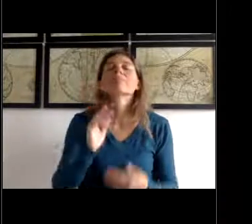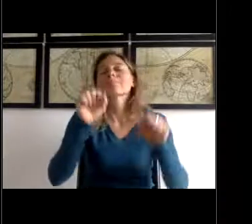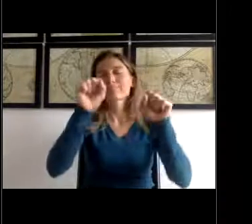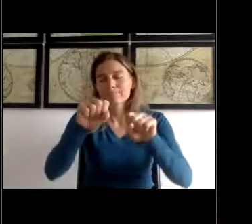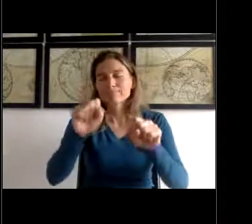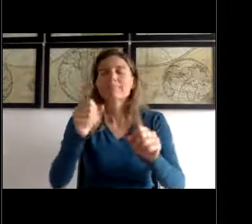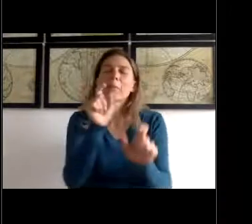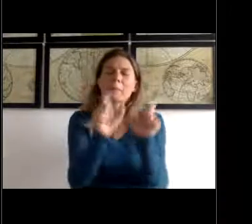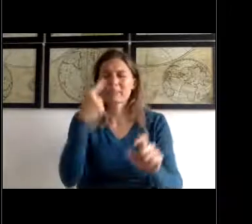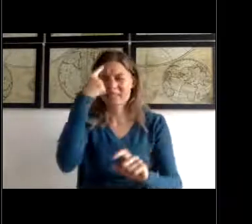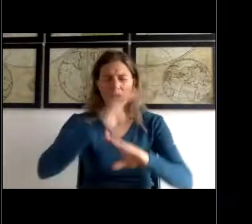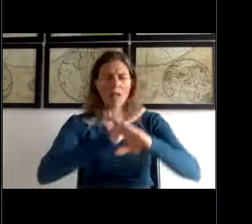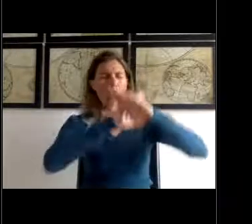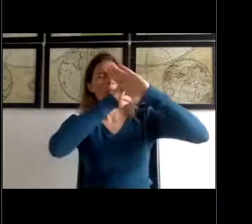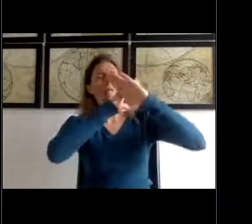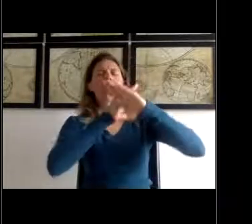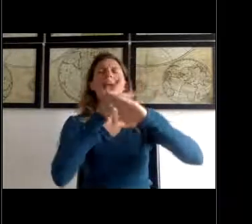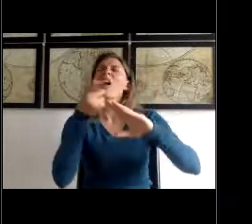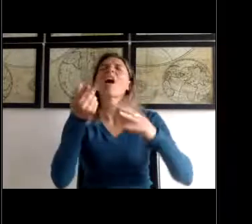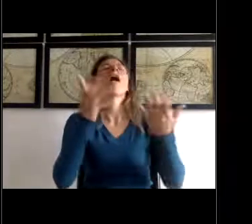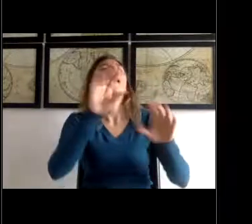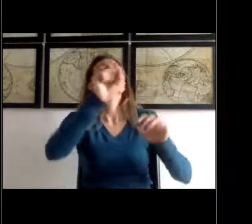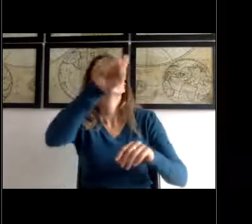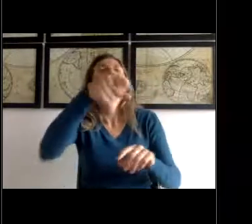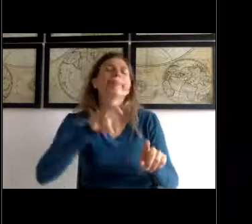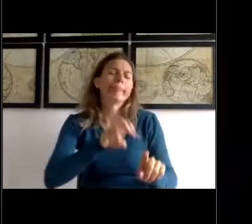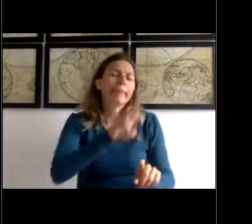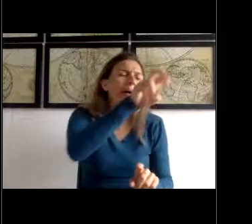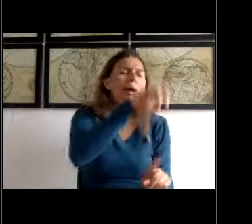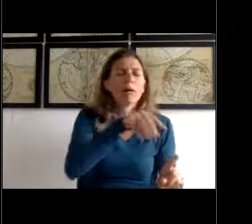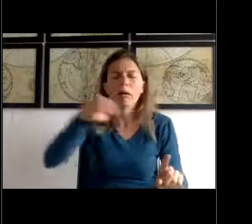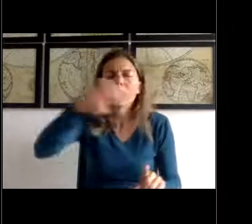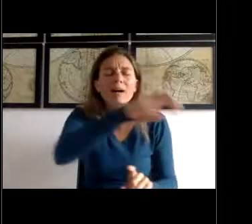But then, volunteers can also help institutional and attitudinal barriers.